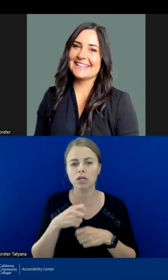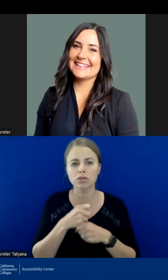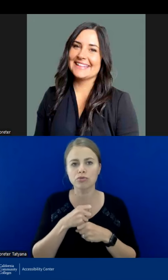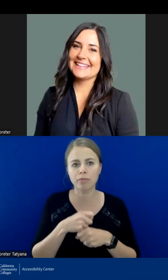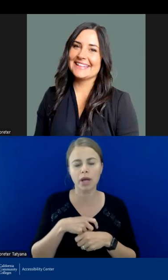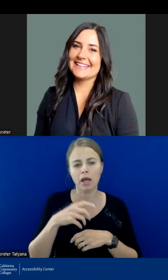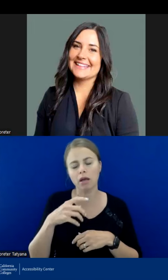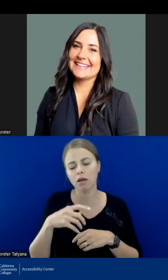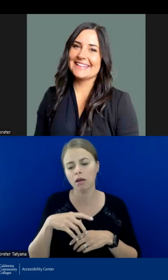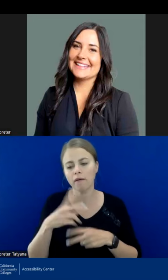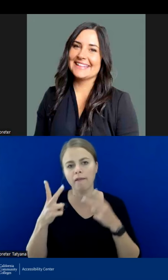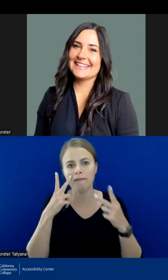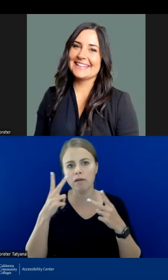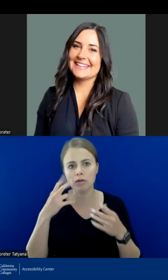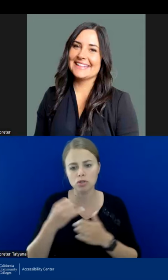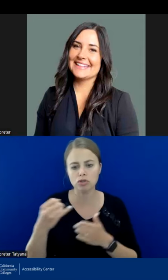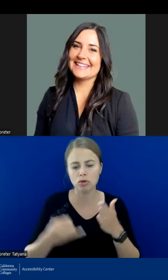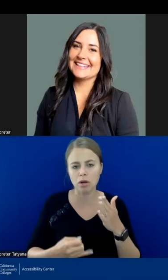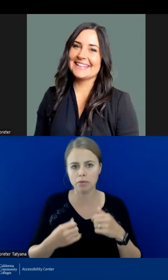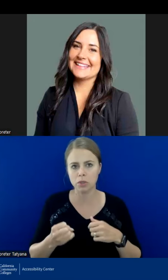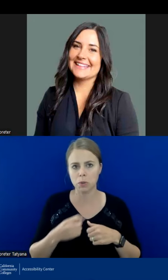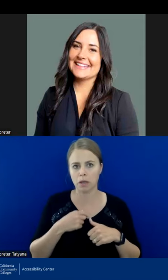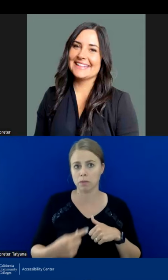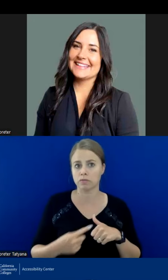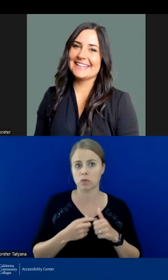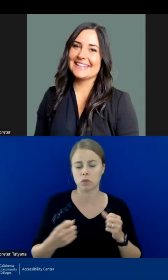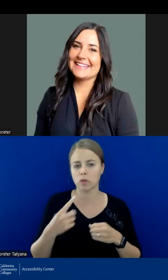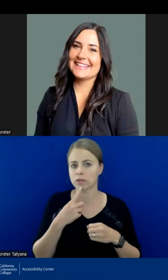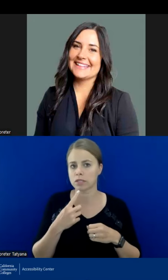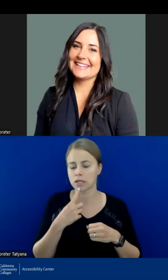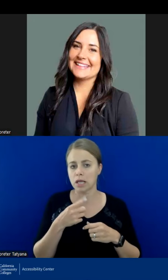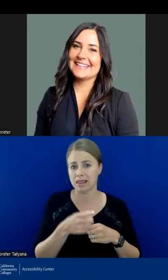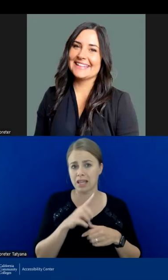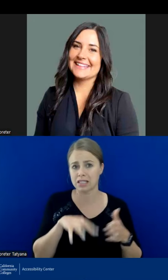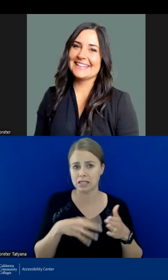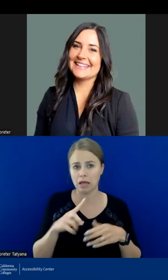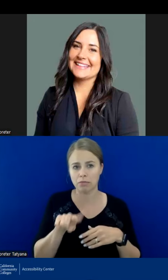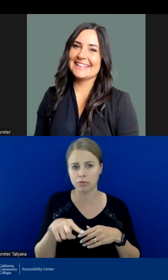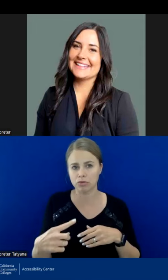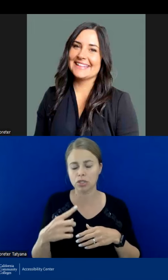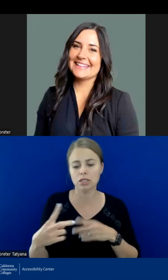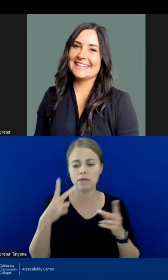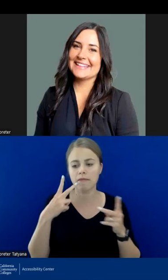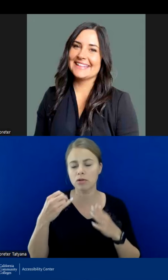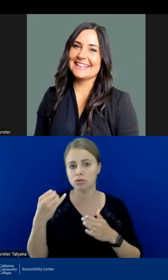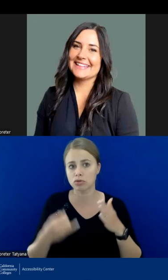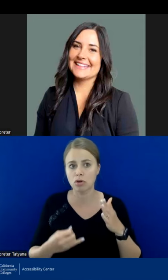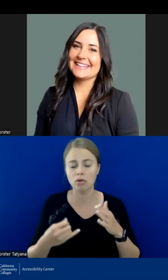Well I guess I was surprised that no one else said that this table is actually just visual drawing, intentionally I left one column not finished